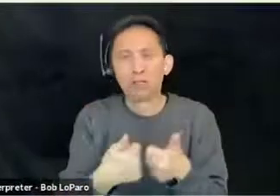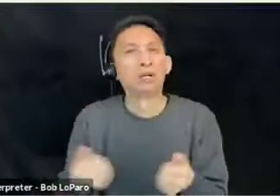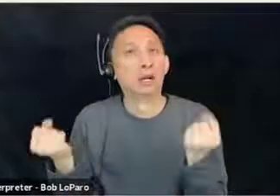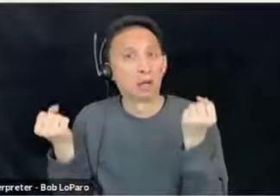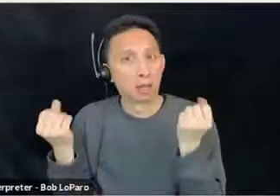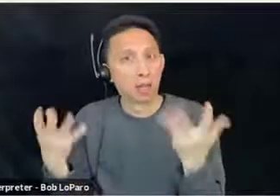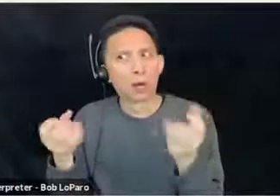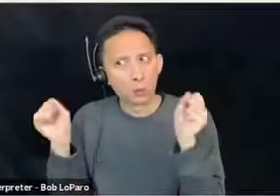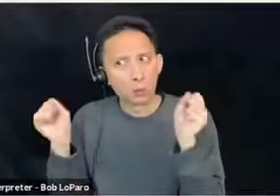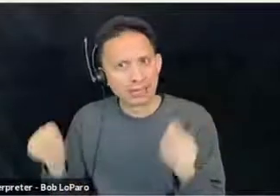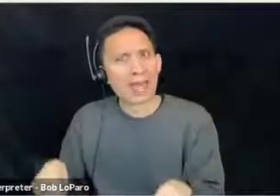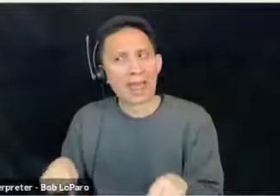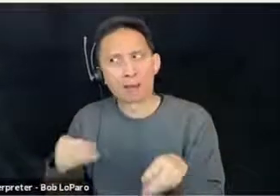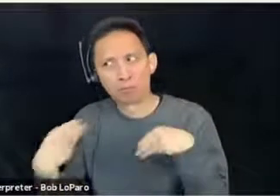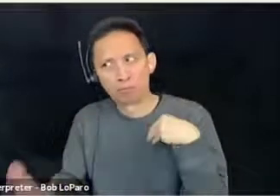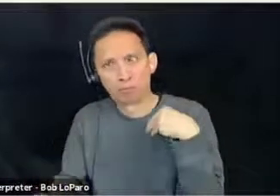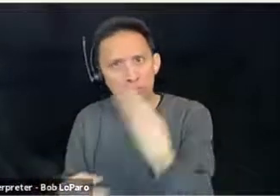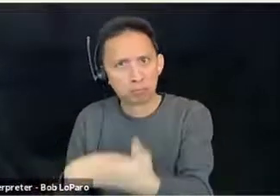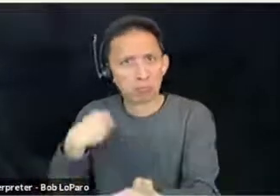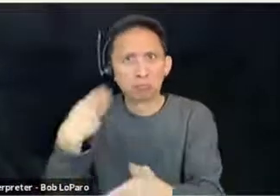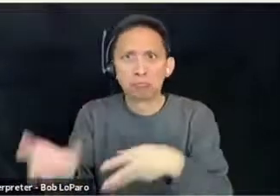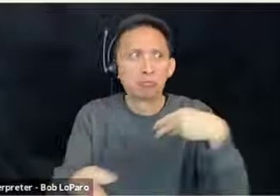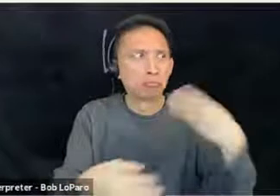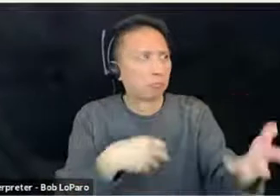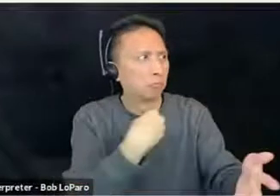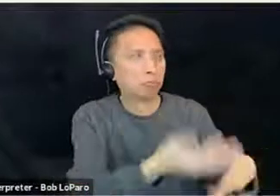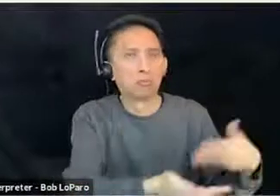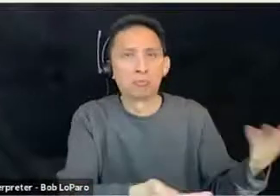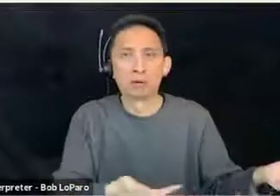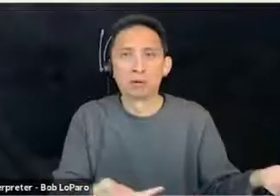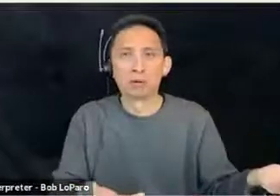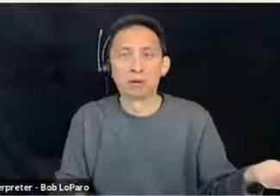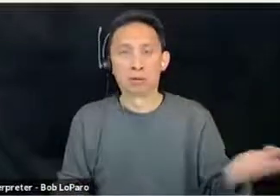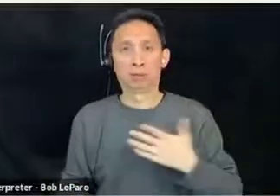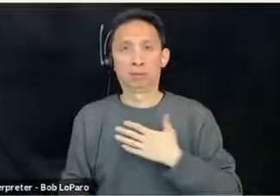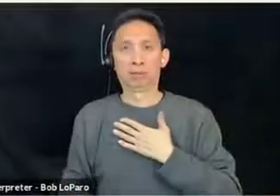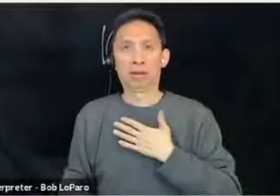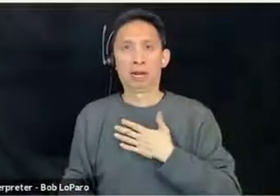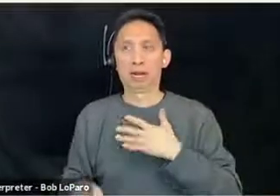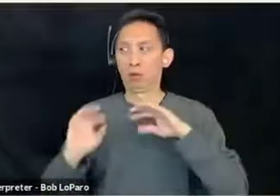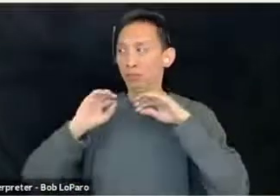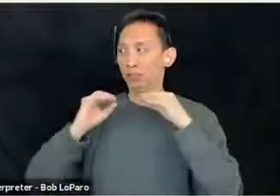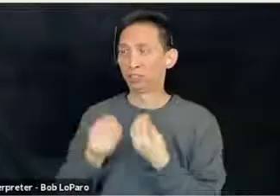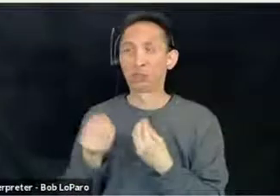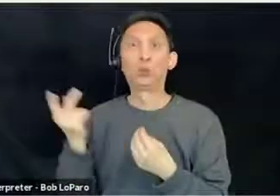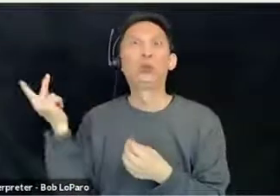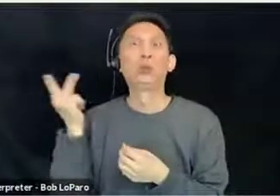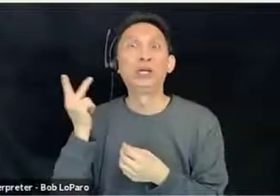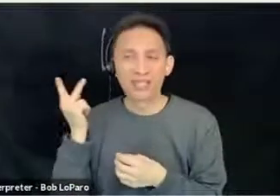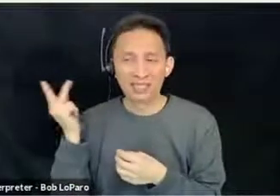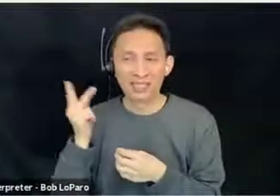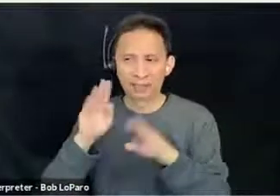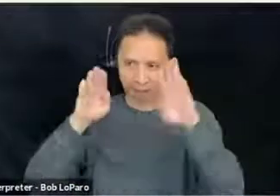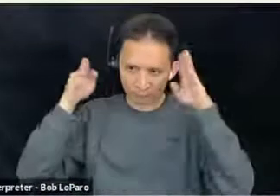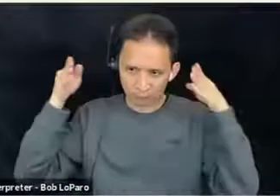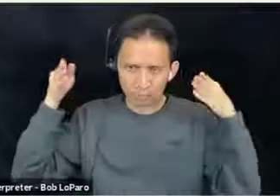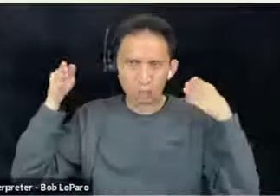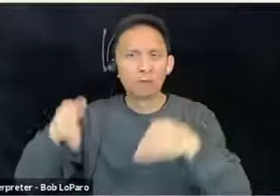and that is what we focused on as an organization, that's what we focus on as parents